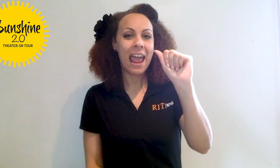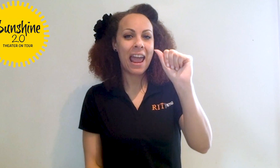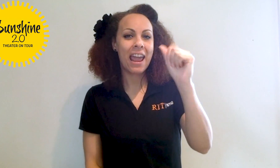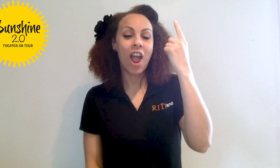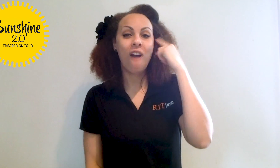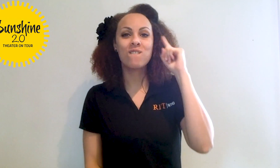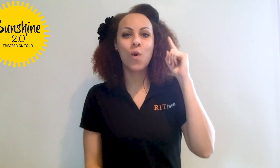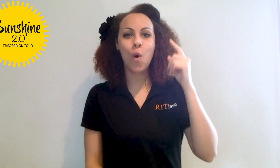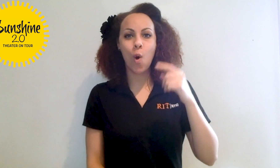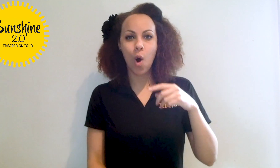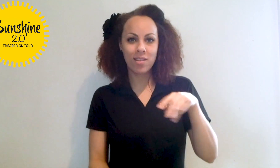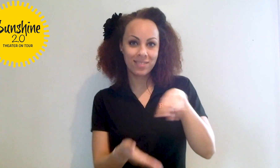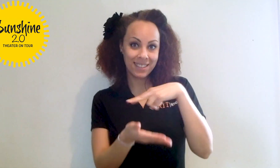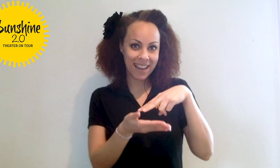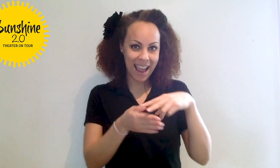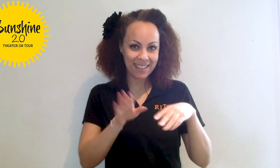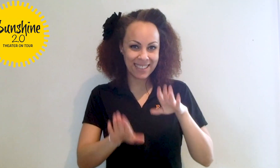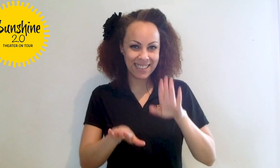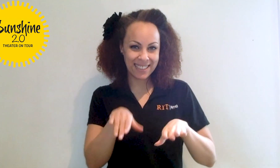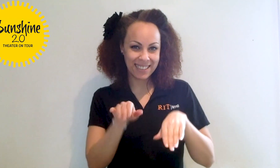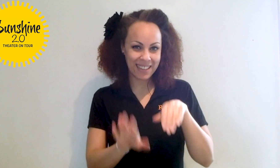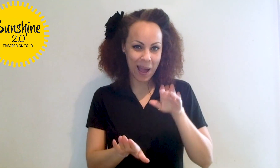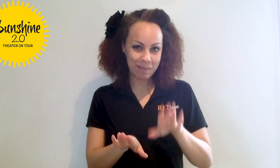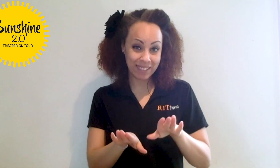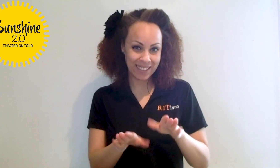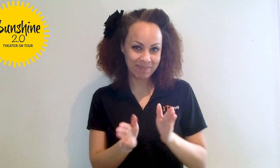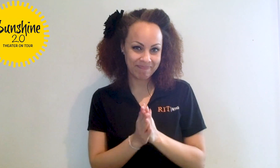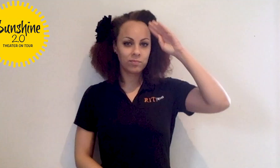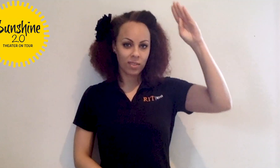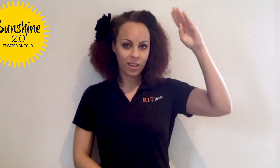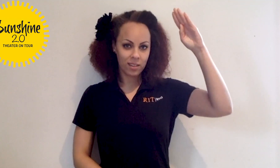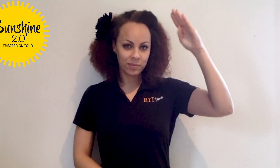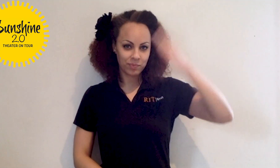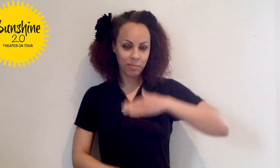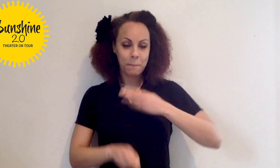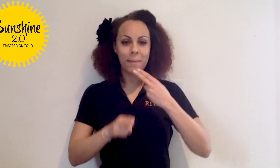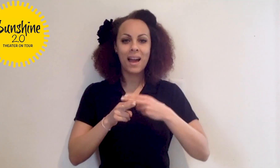and A is for dance steps.